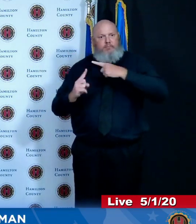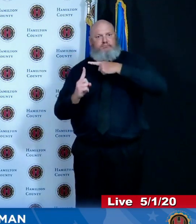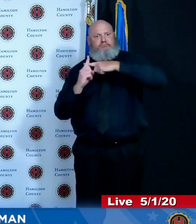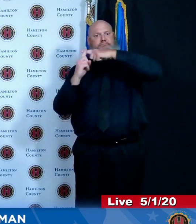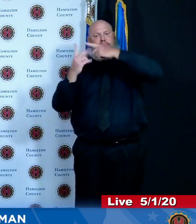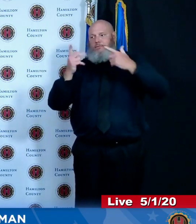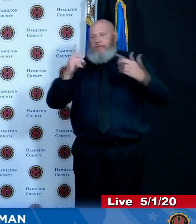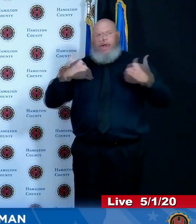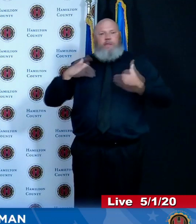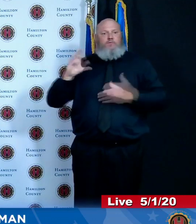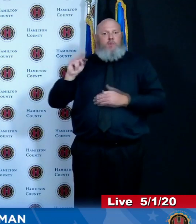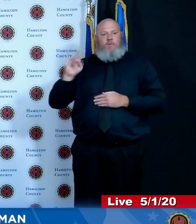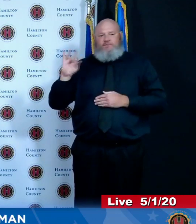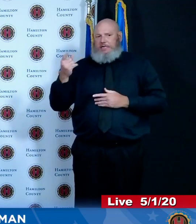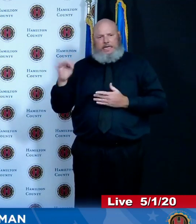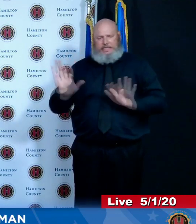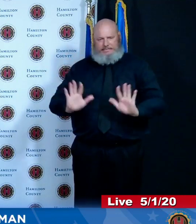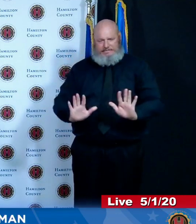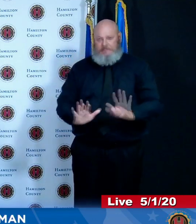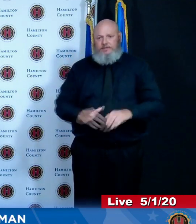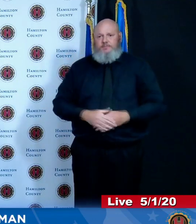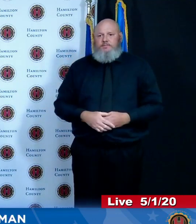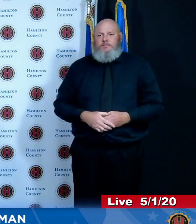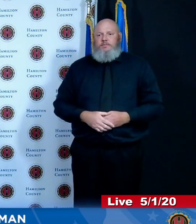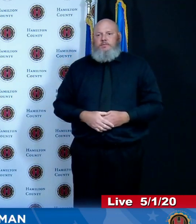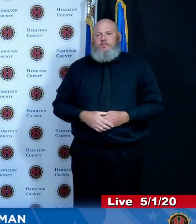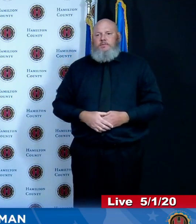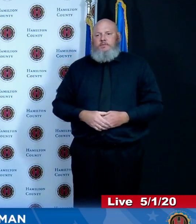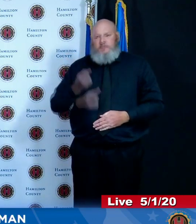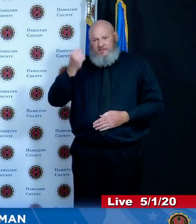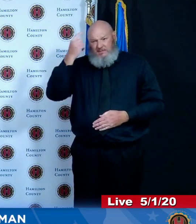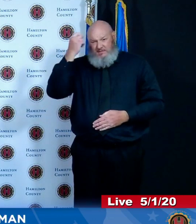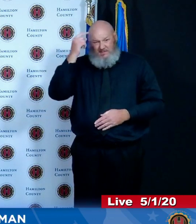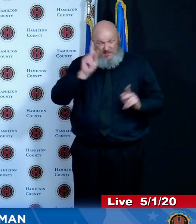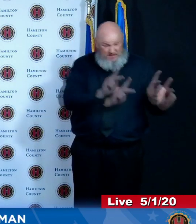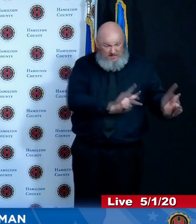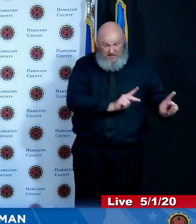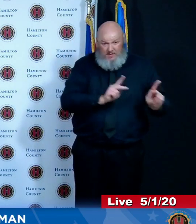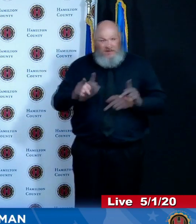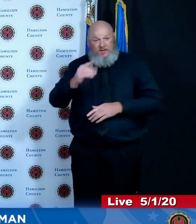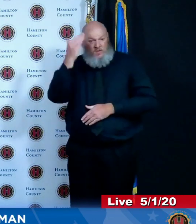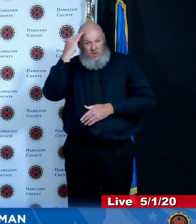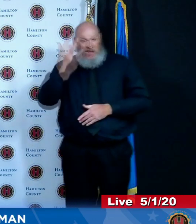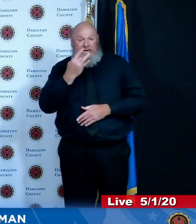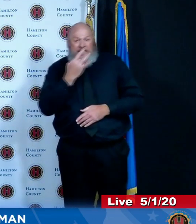planned steps to make sure that we keep spikes down so today May 1st we know